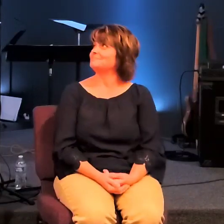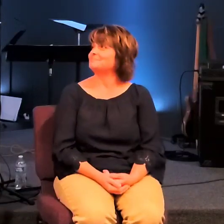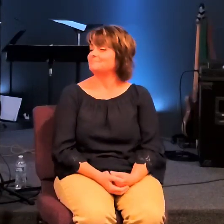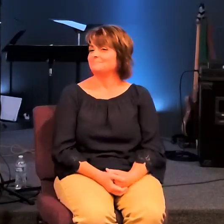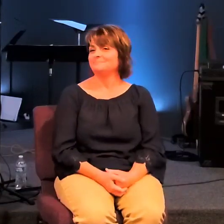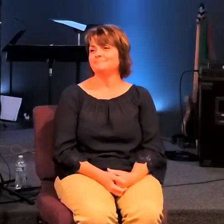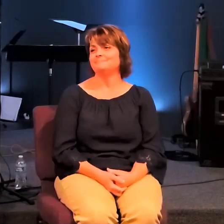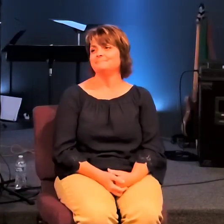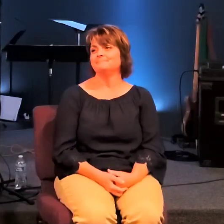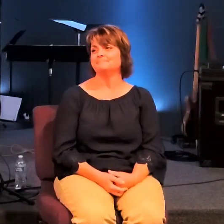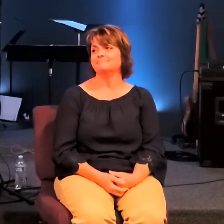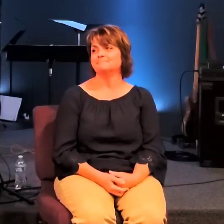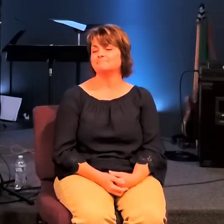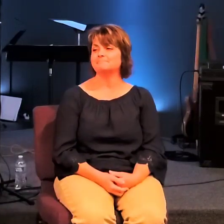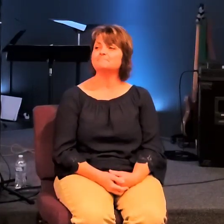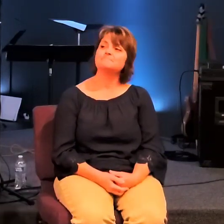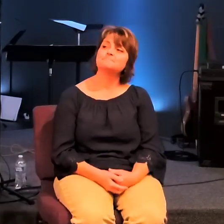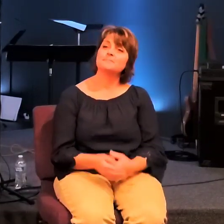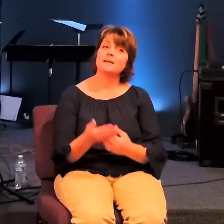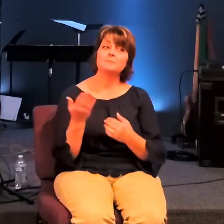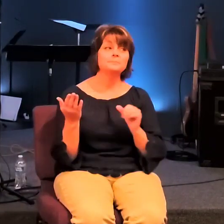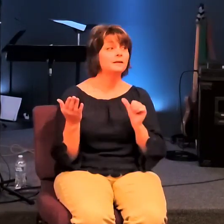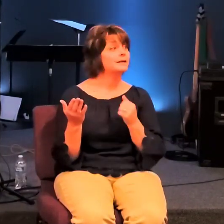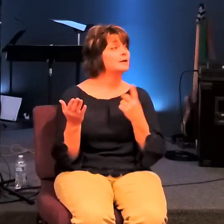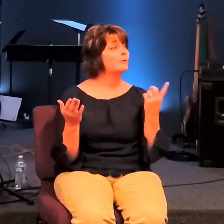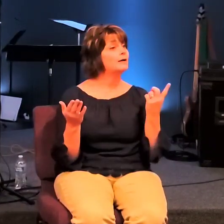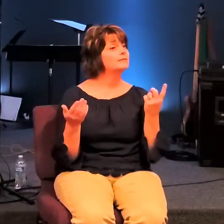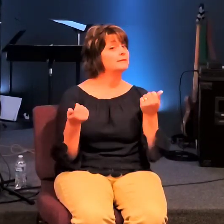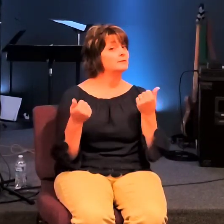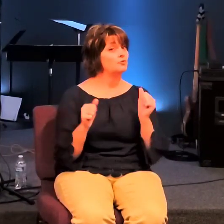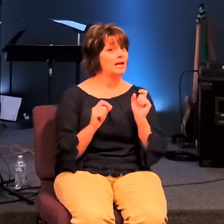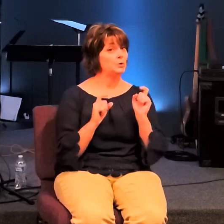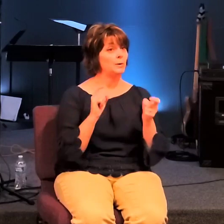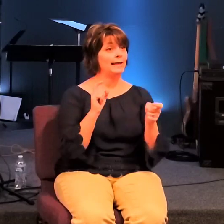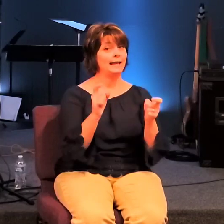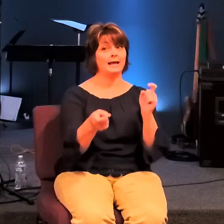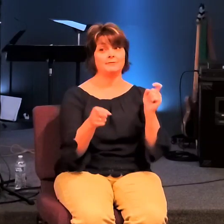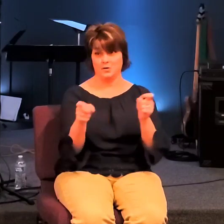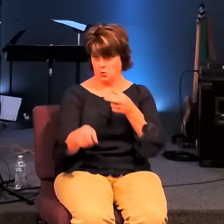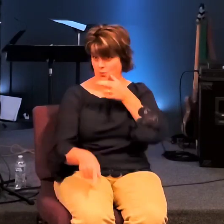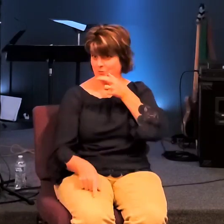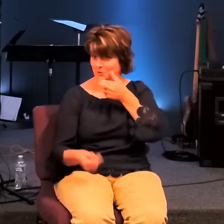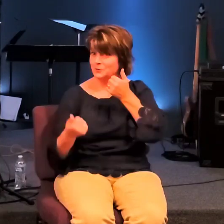It’s good what you said. Did anybody try to give anything away? Regina tried this past